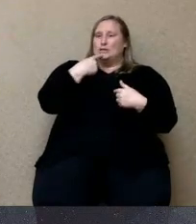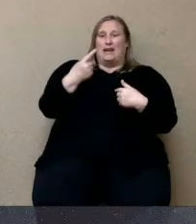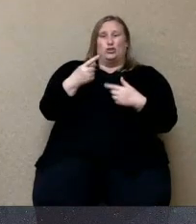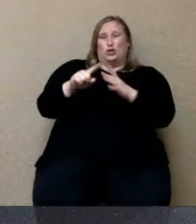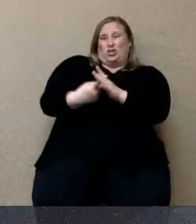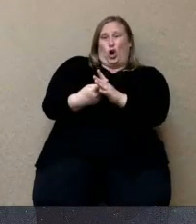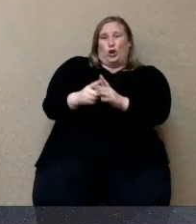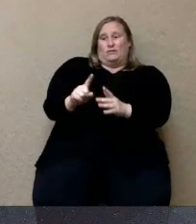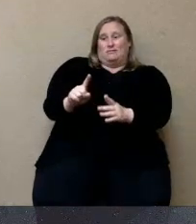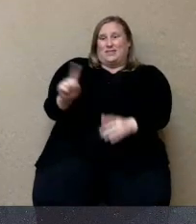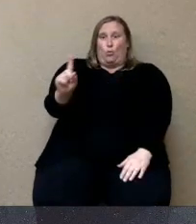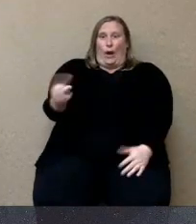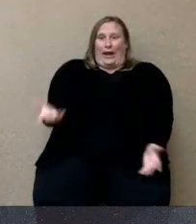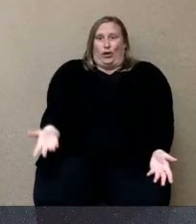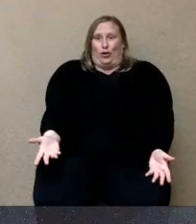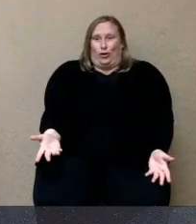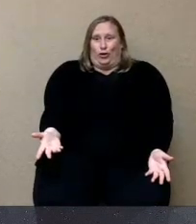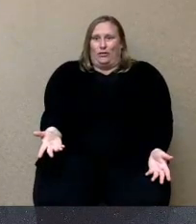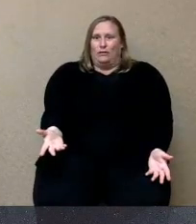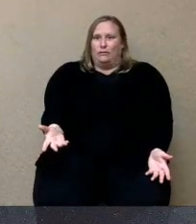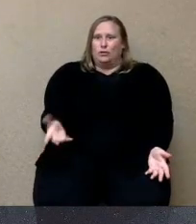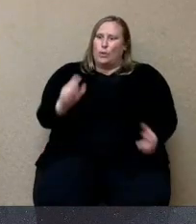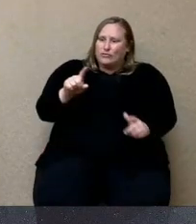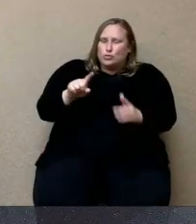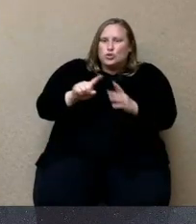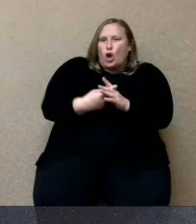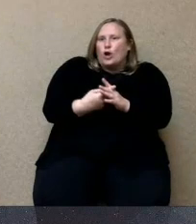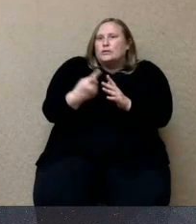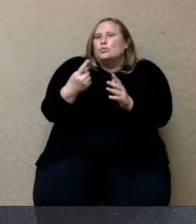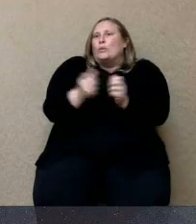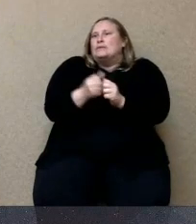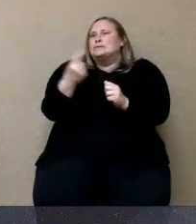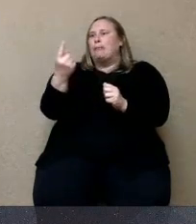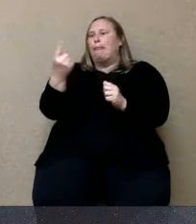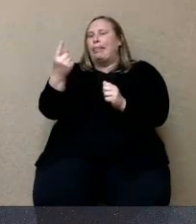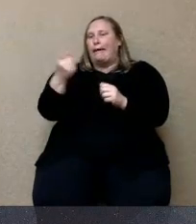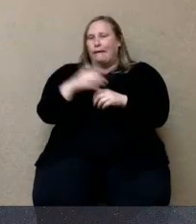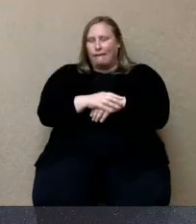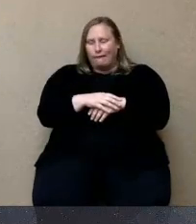Starting somewhere is always better than starting nowhere. And then when they do get in for us, these people are so